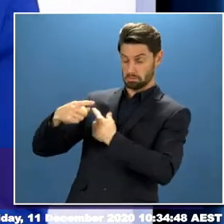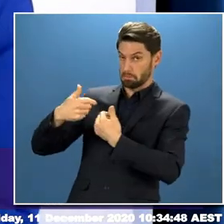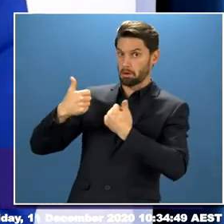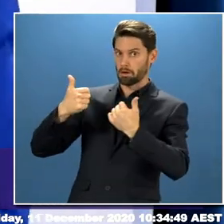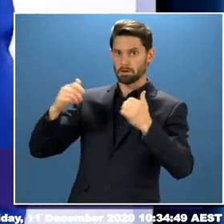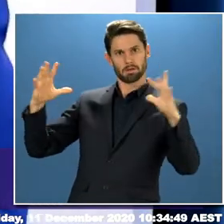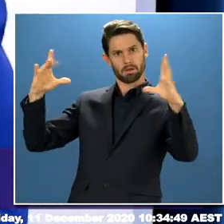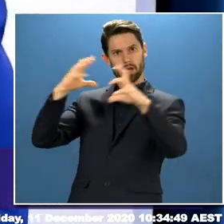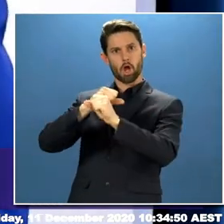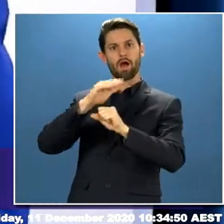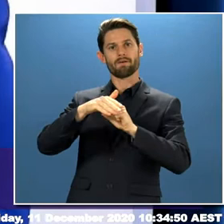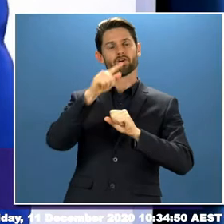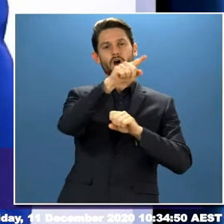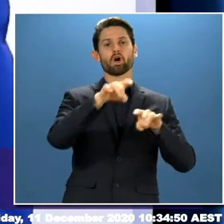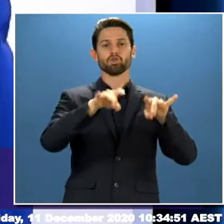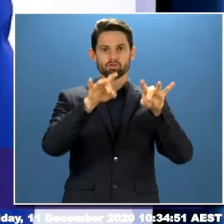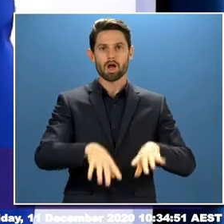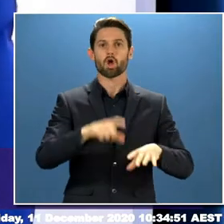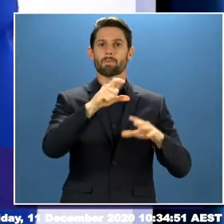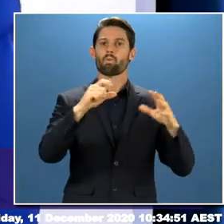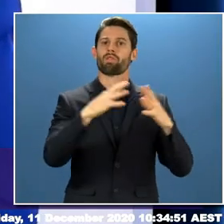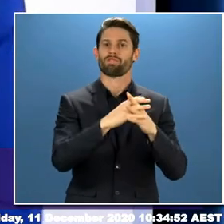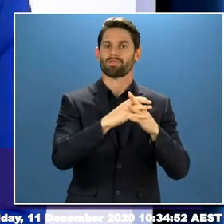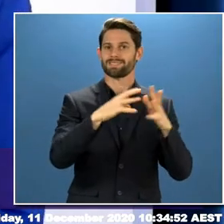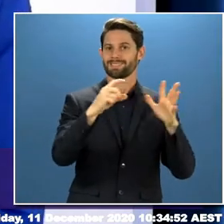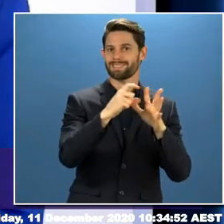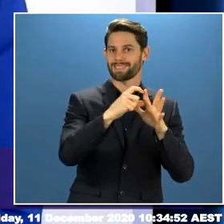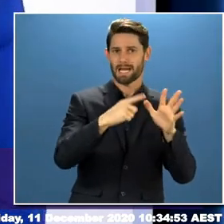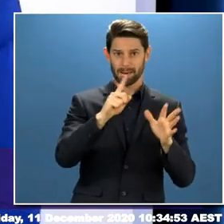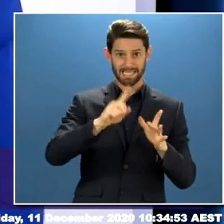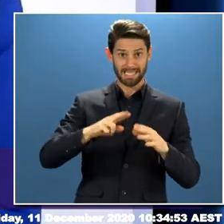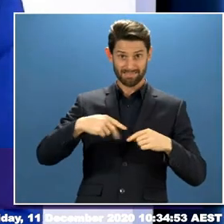Commonwealth Disability Discrimination Act, but how do I work out whether I go